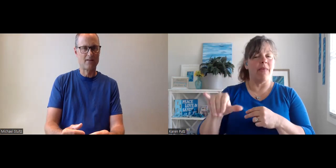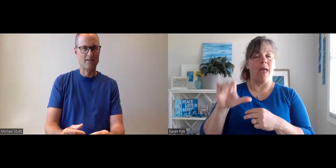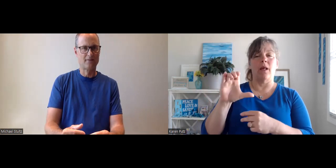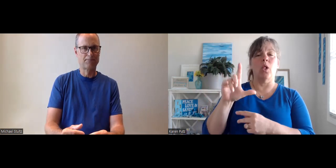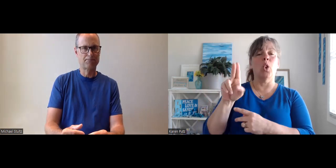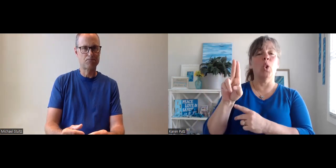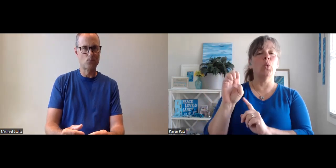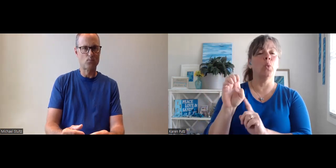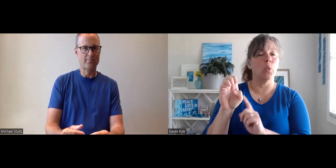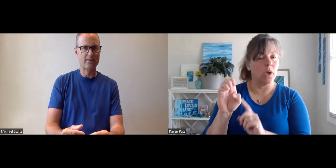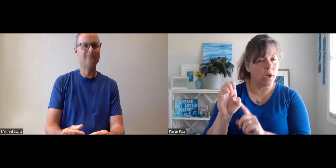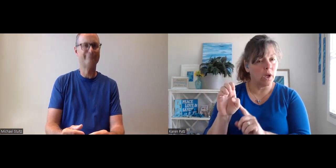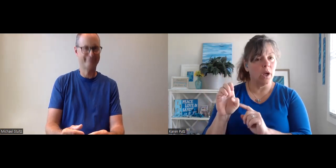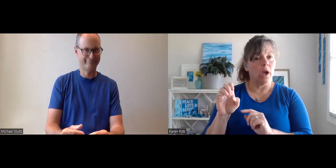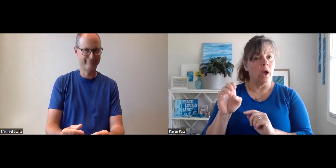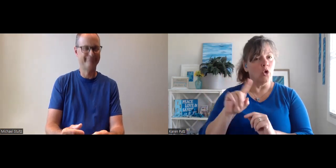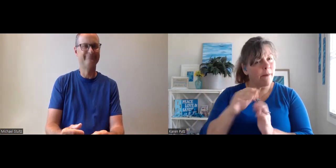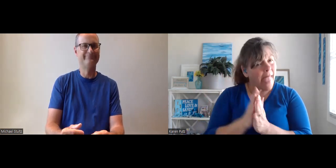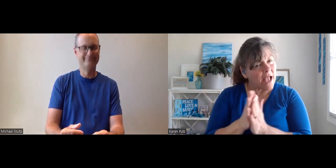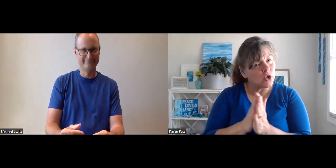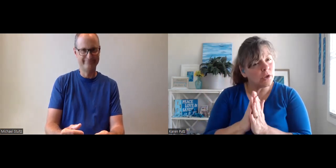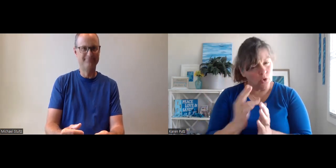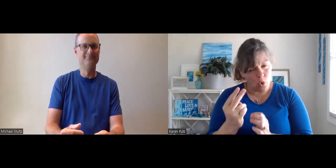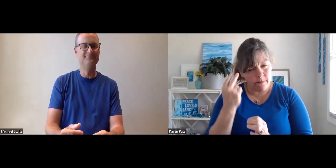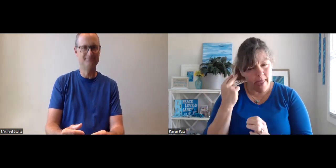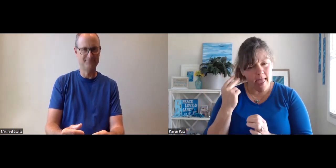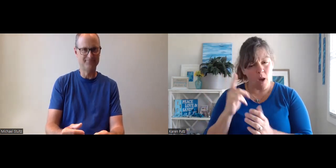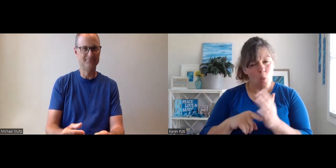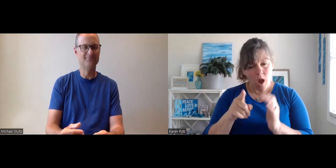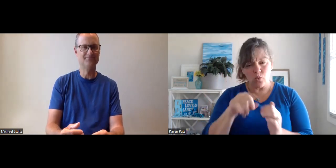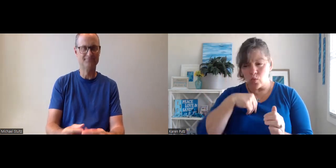Well, when you look back, that's a clue, the clues about passion, you know,